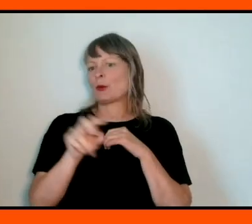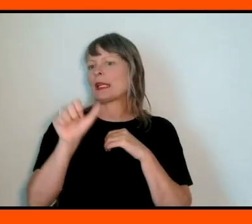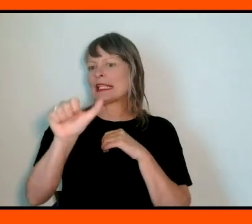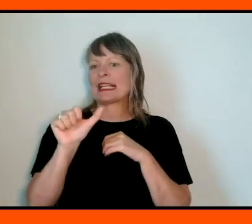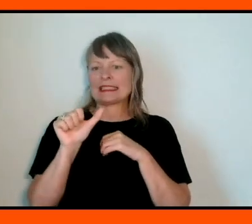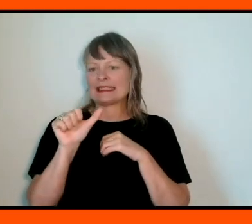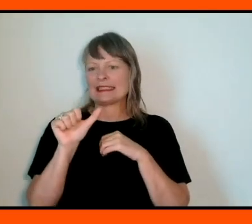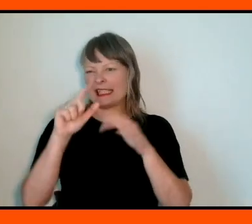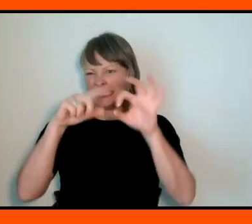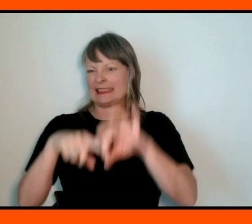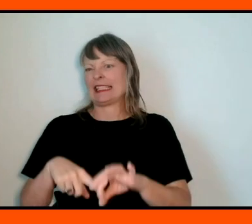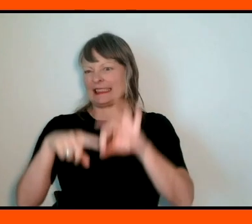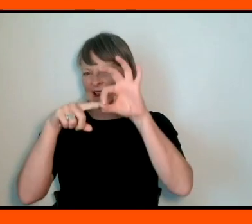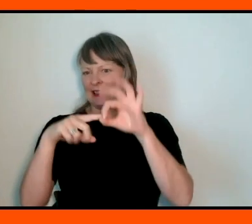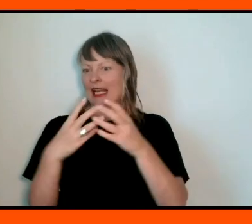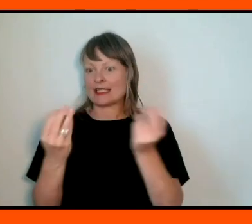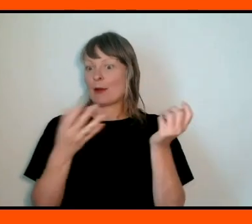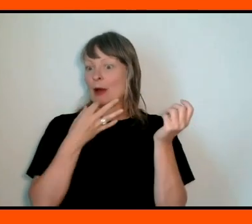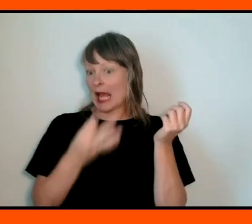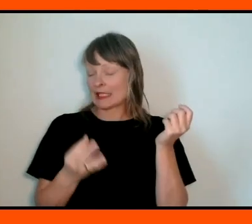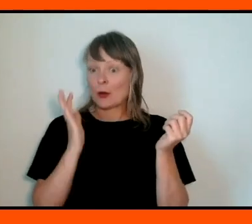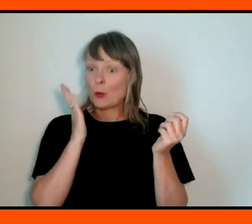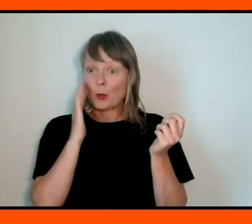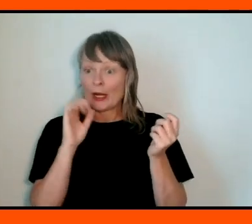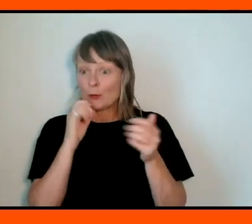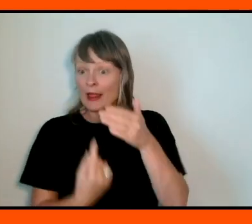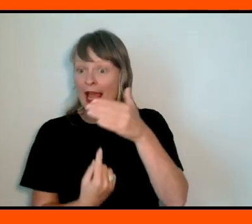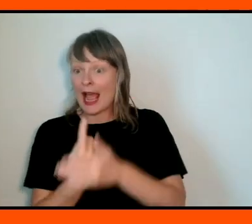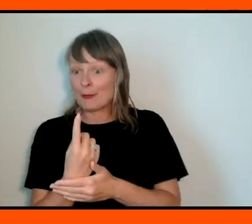do you have a date for the final release of the 2021 Census data?